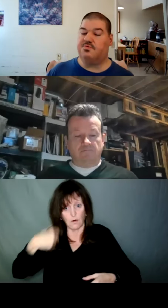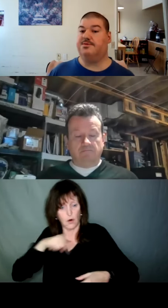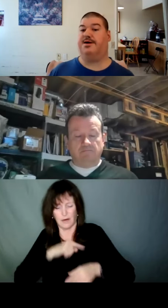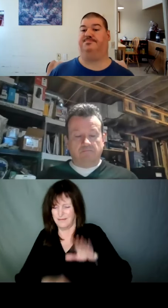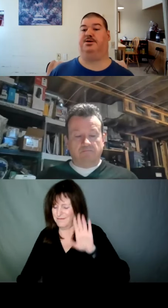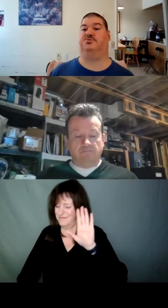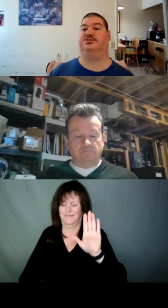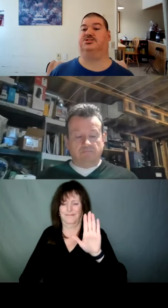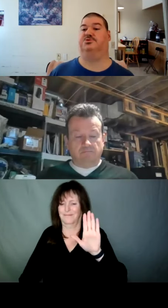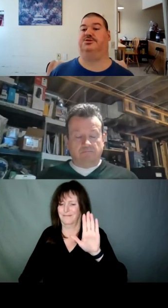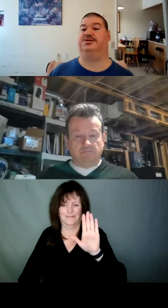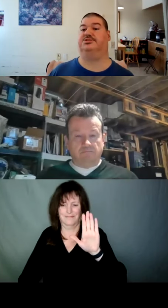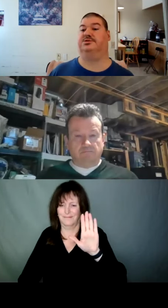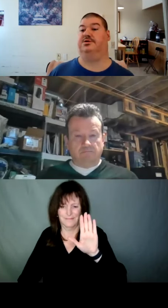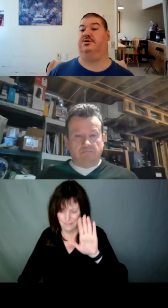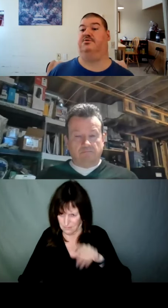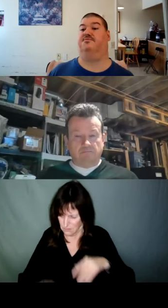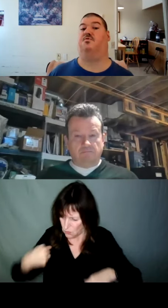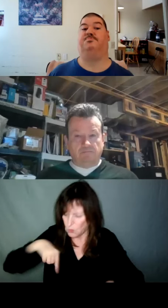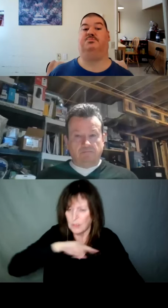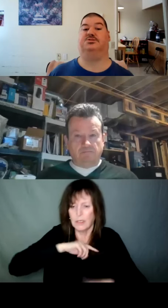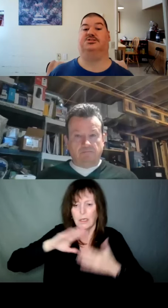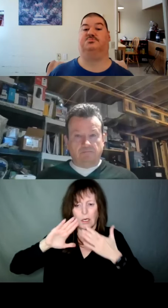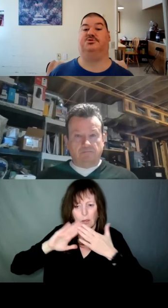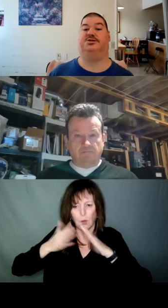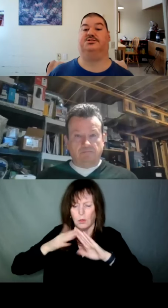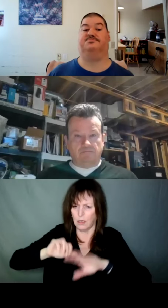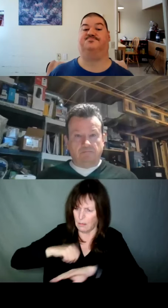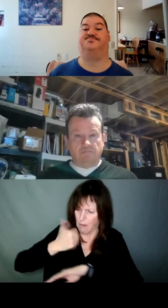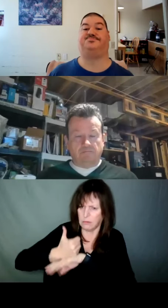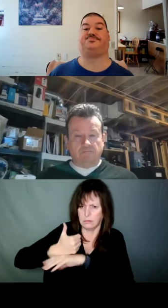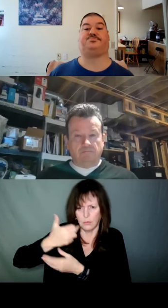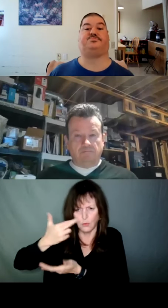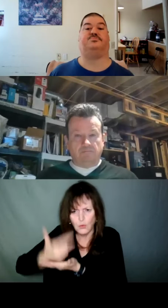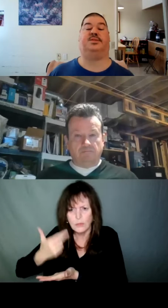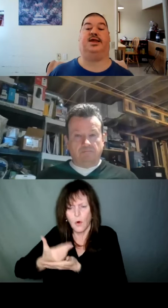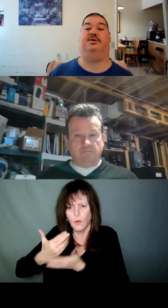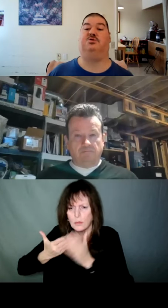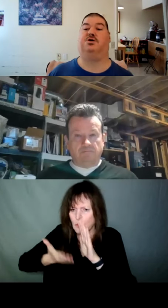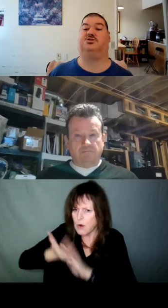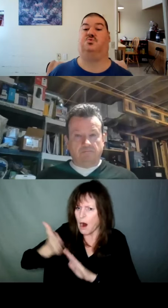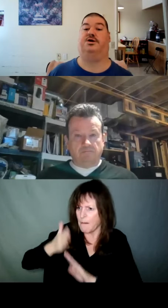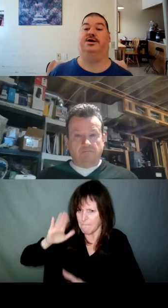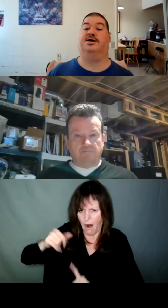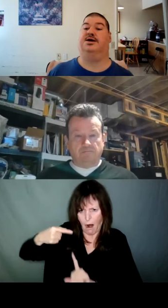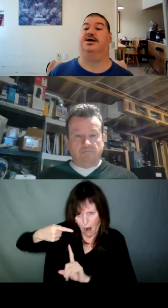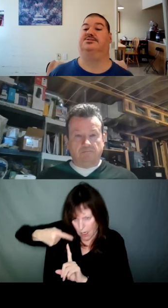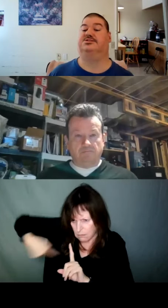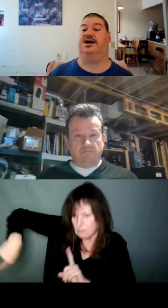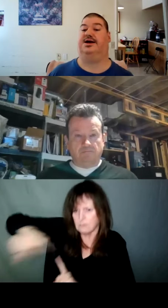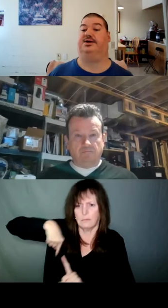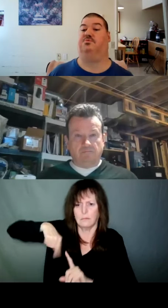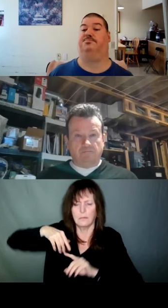We are rooted in nothing about the disability rights movement is a community-based resource Center run by people with